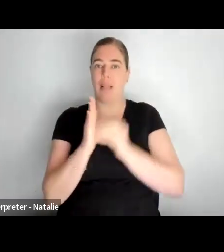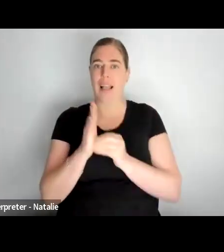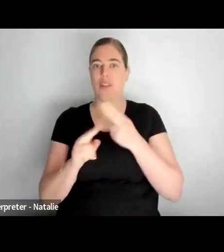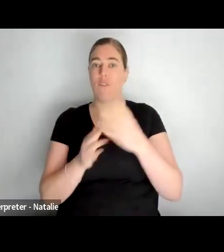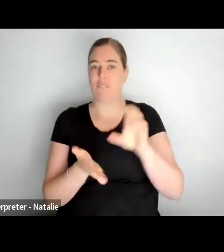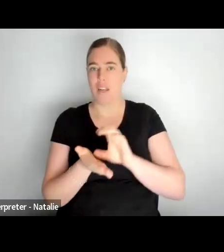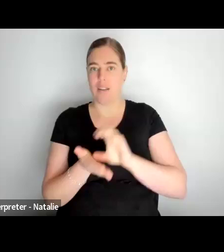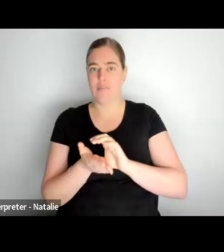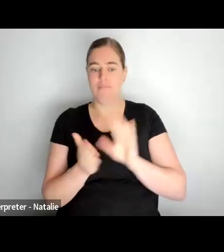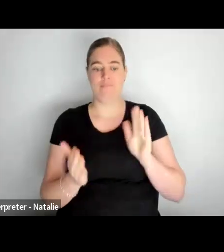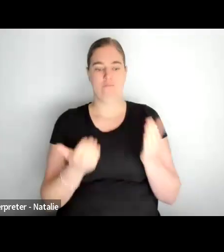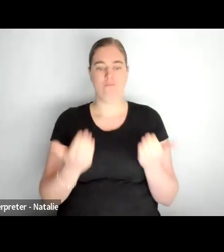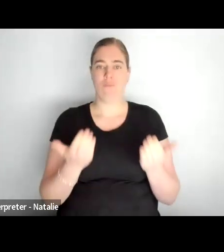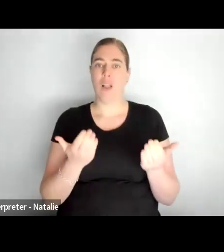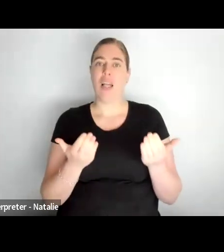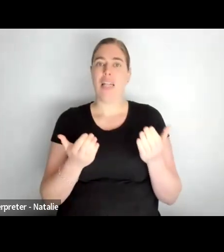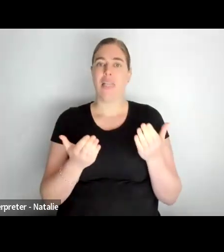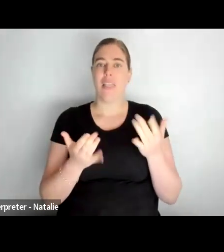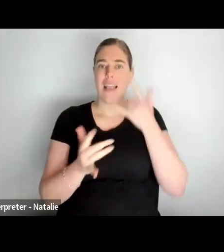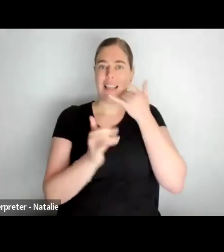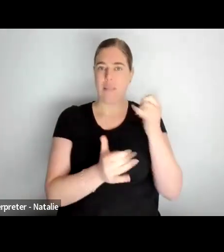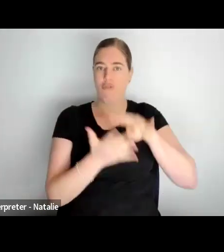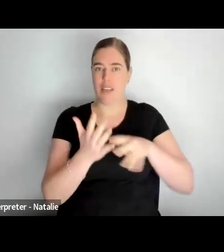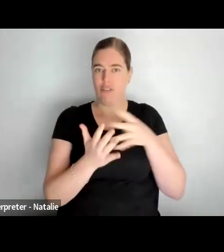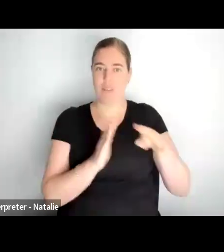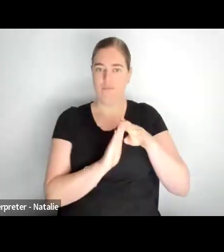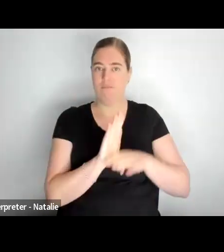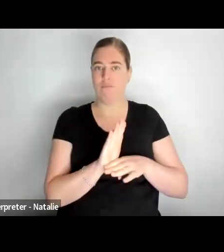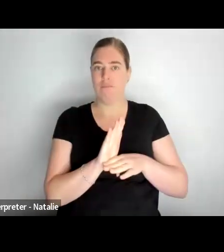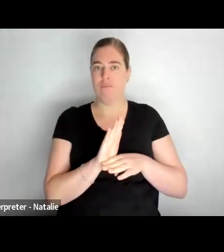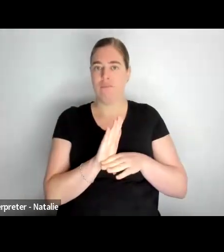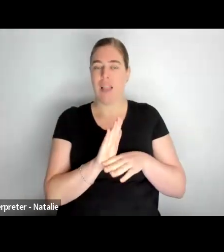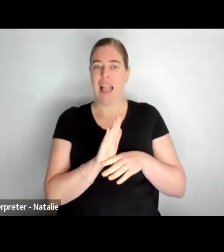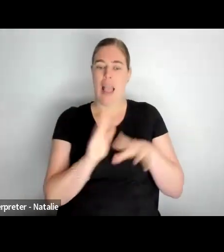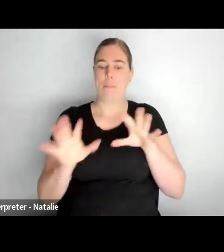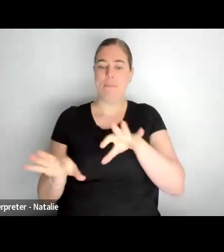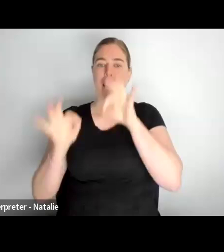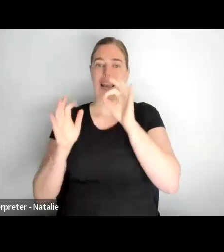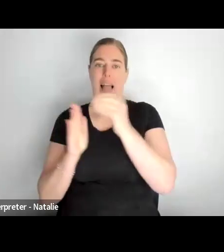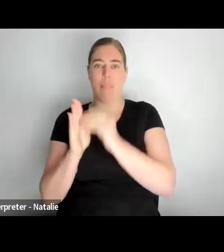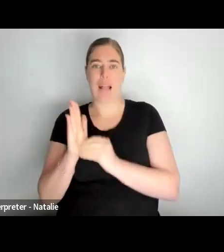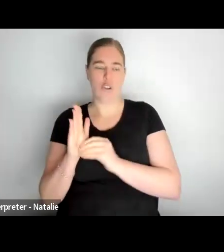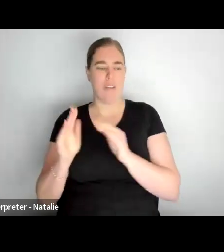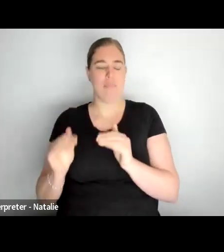published assessment criteria and identify the applications with the highest degree of merit.